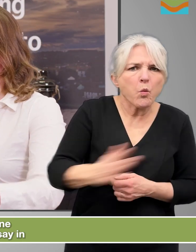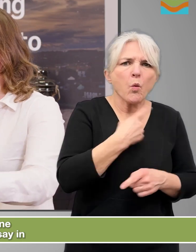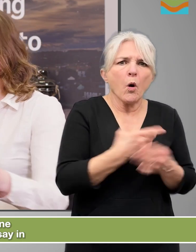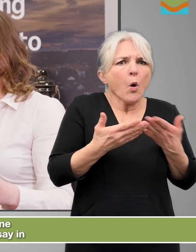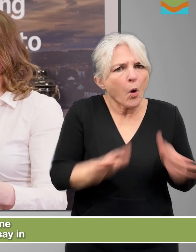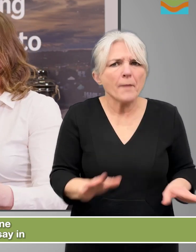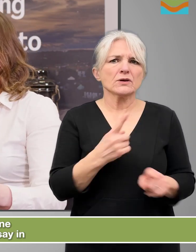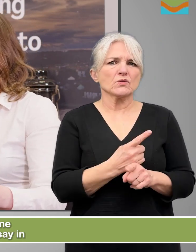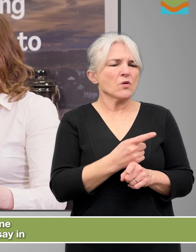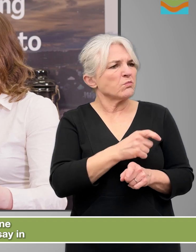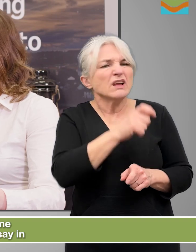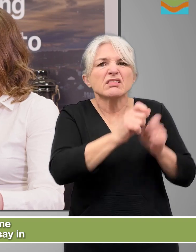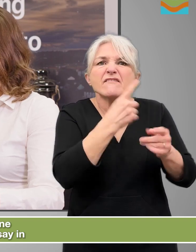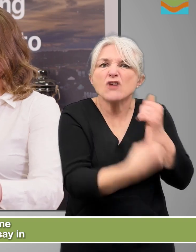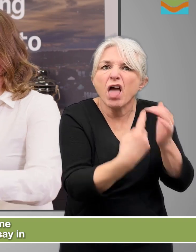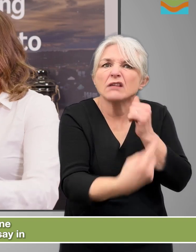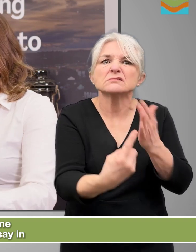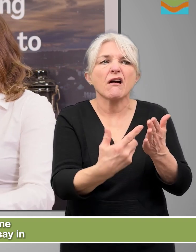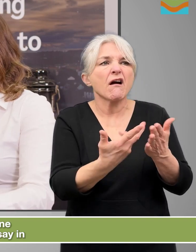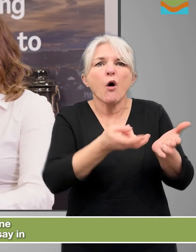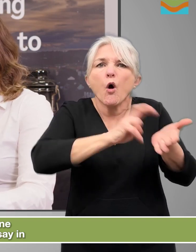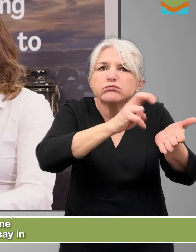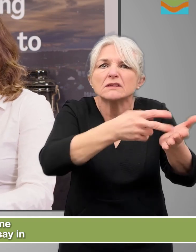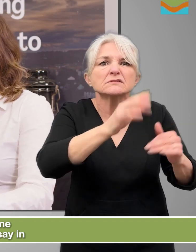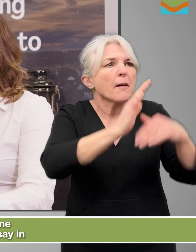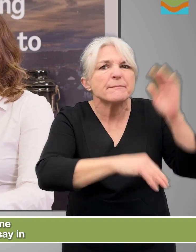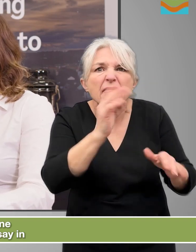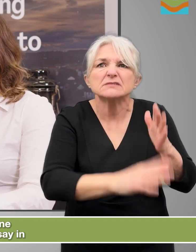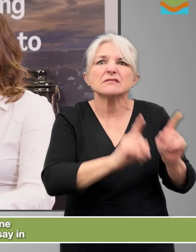How can we bring everyone together so everyone has a say in